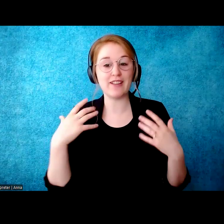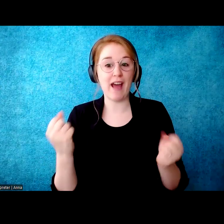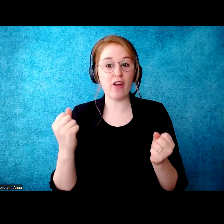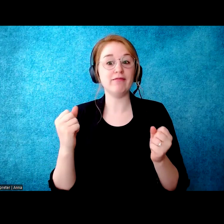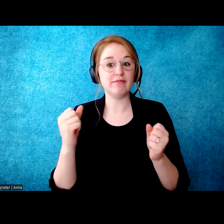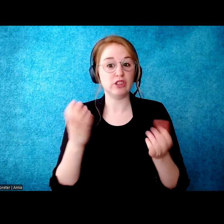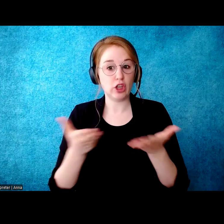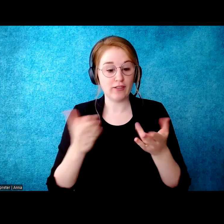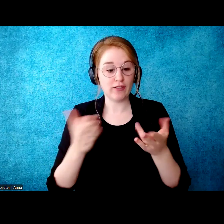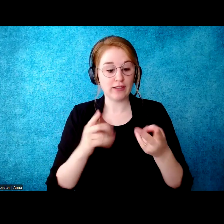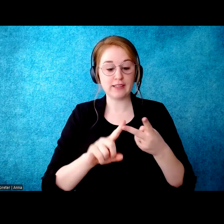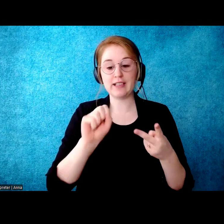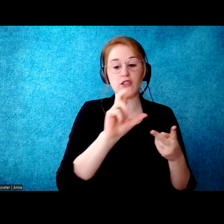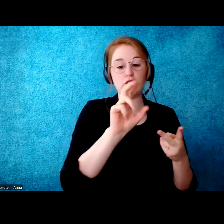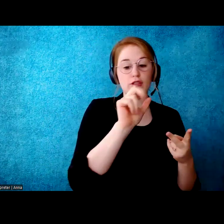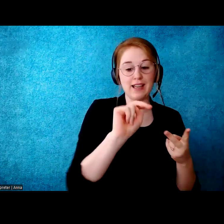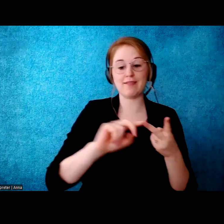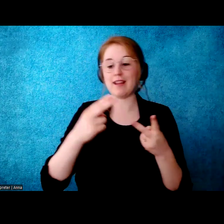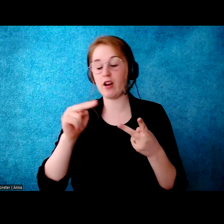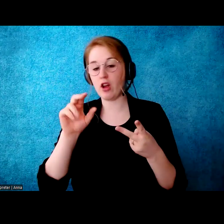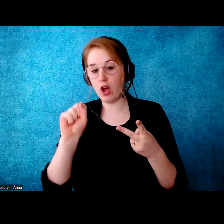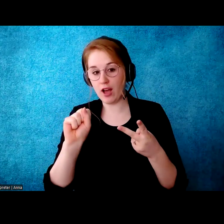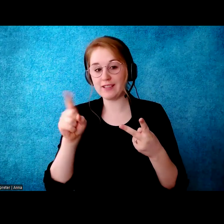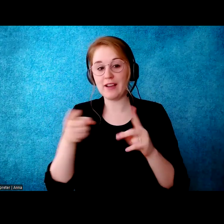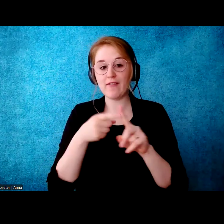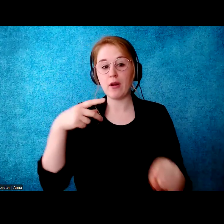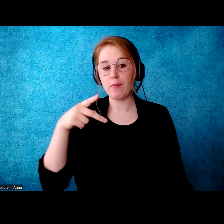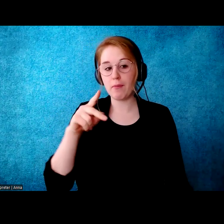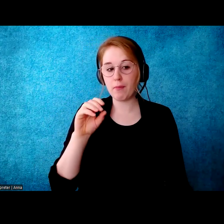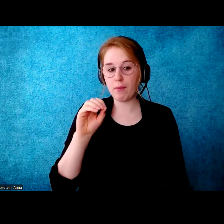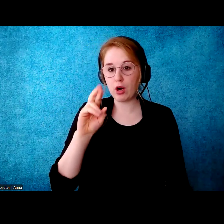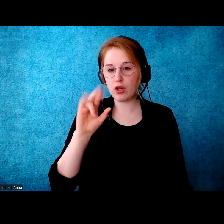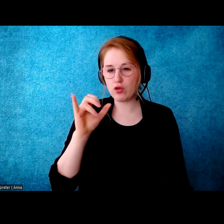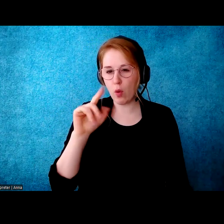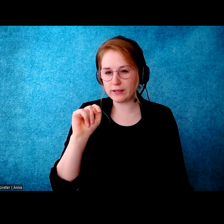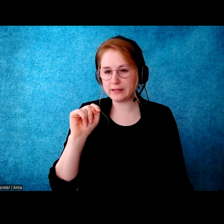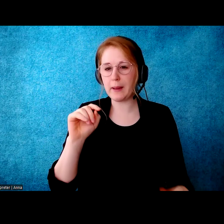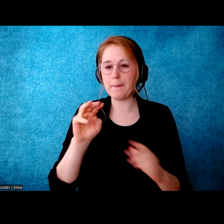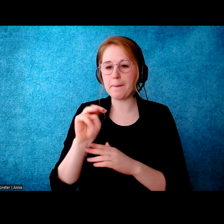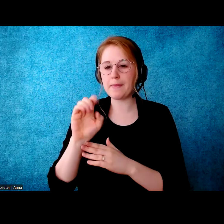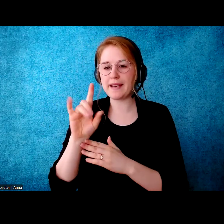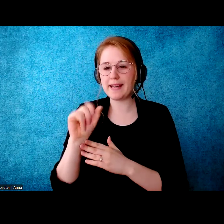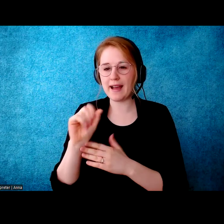and Susan and Hans Pigorsch from Pigorsch Media Design are with us this afternoon to share their work.